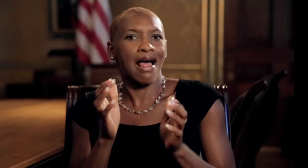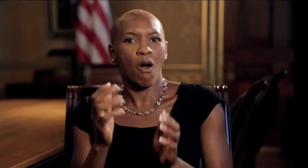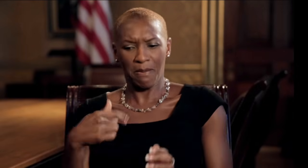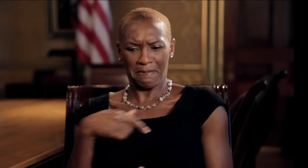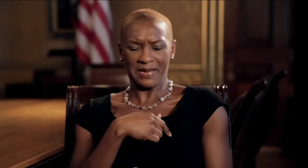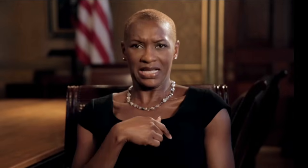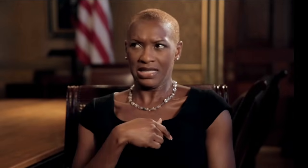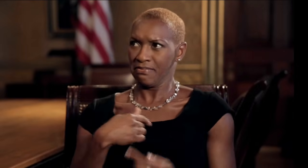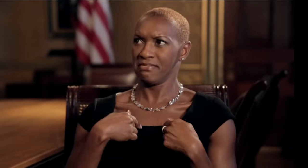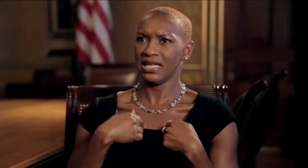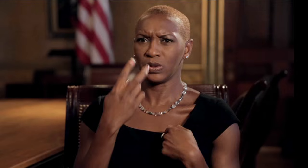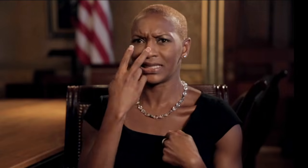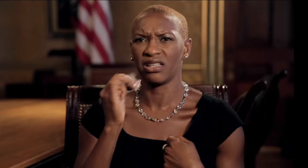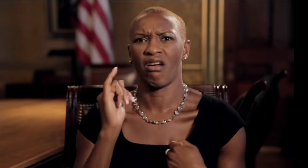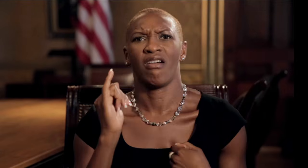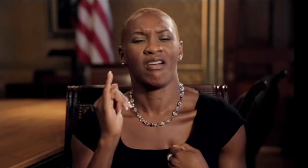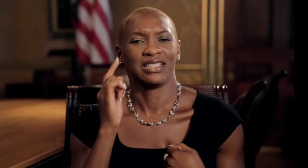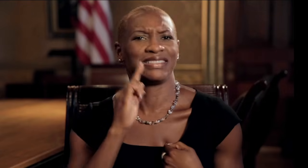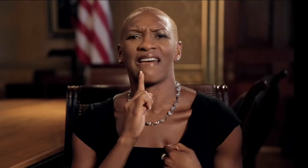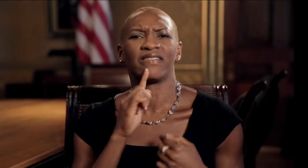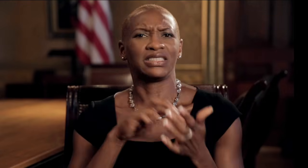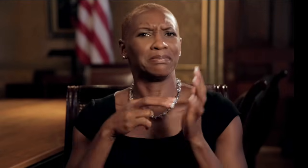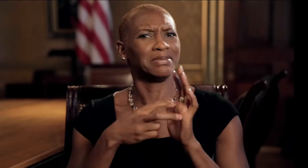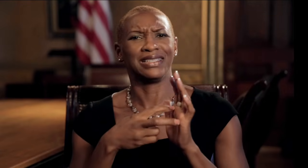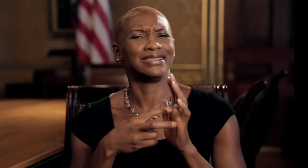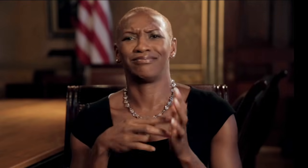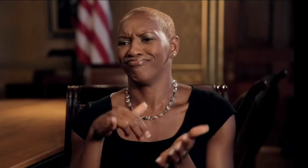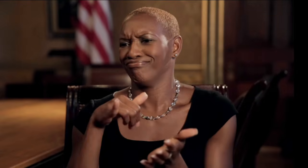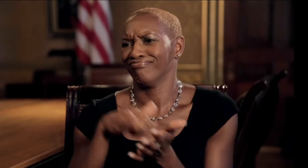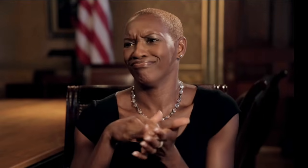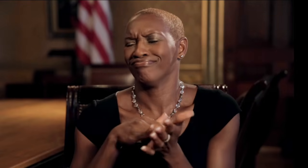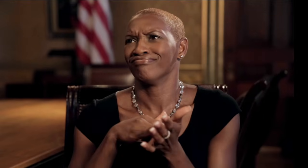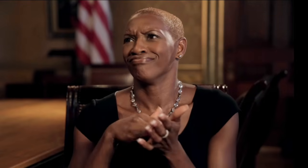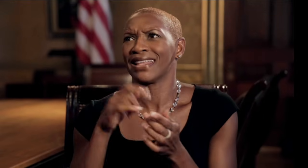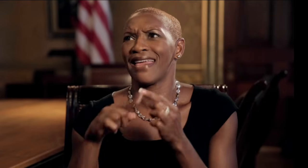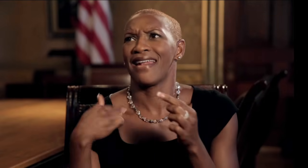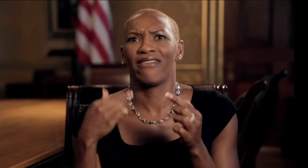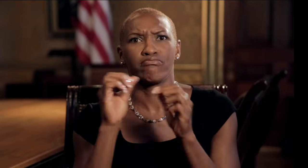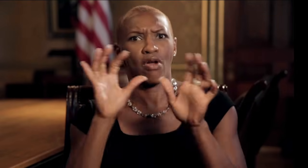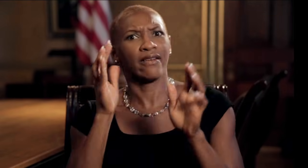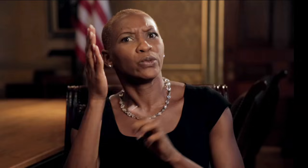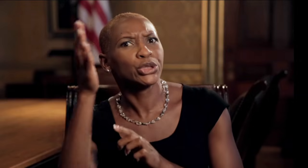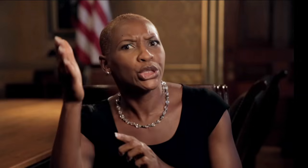it allowed me to see that being deaf wasn't